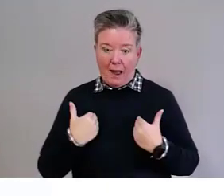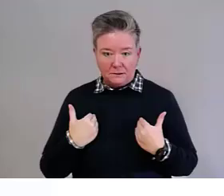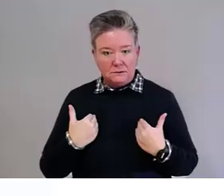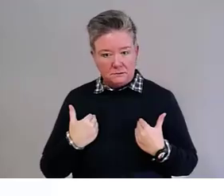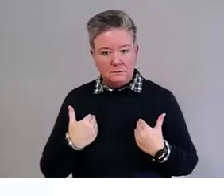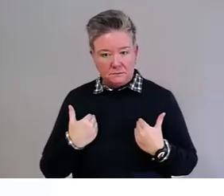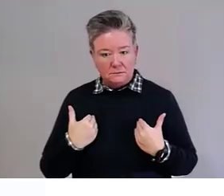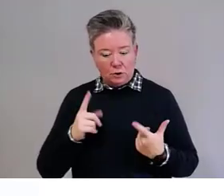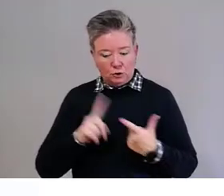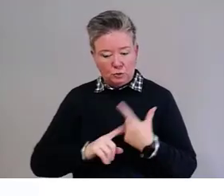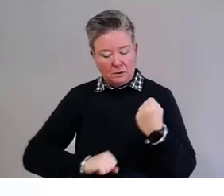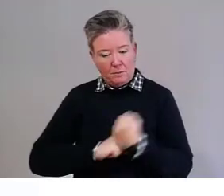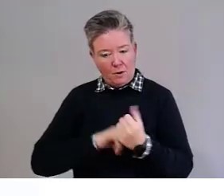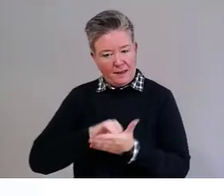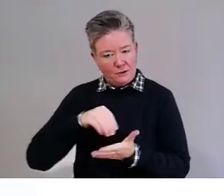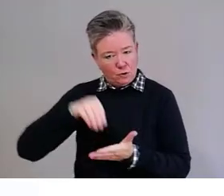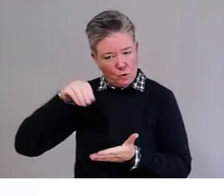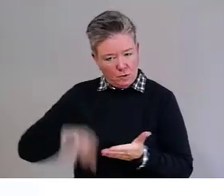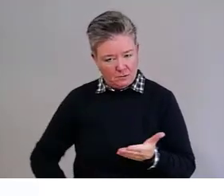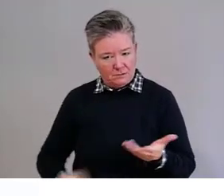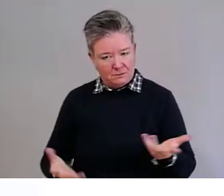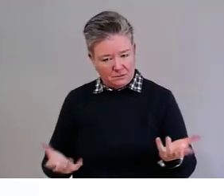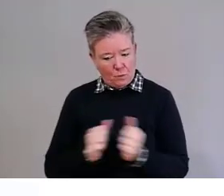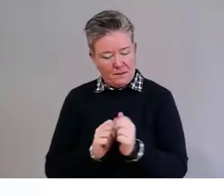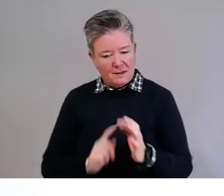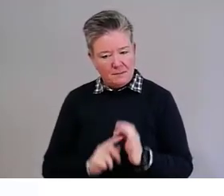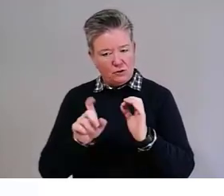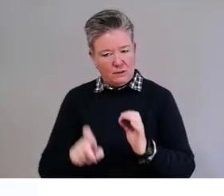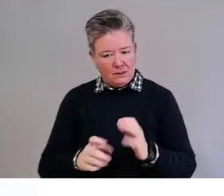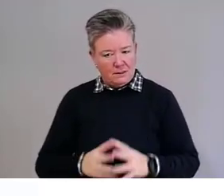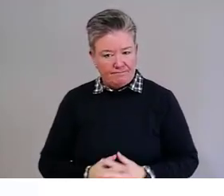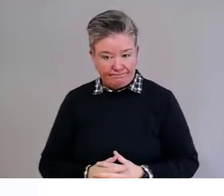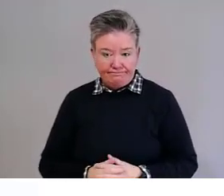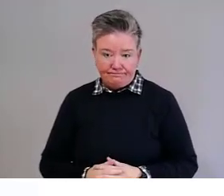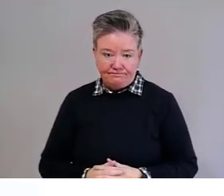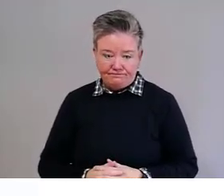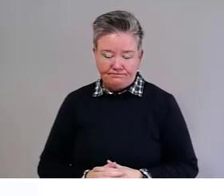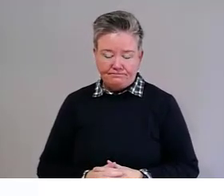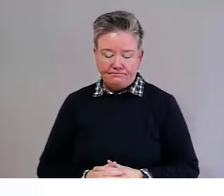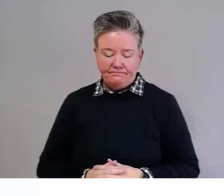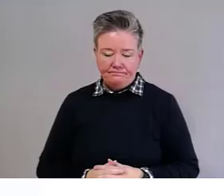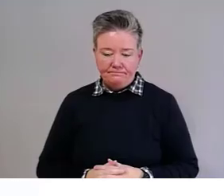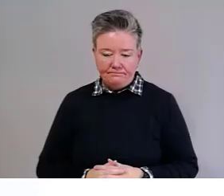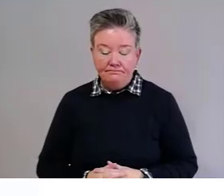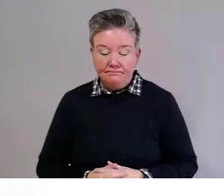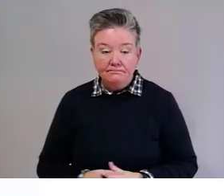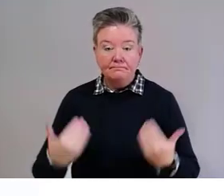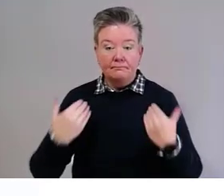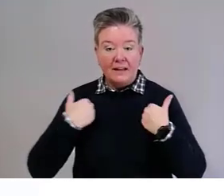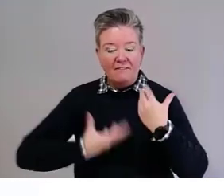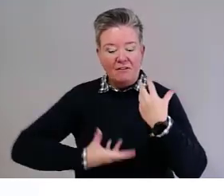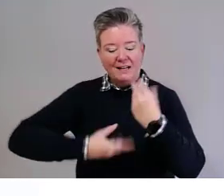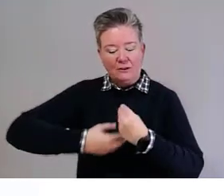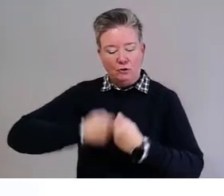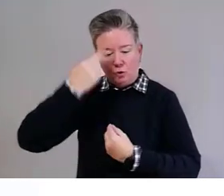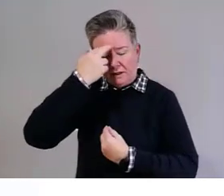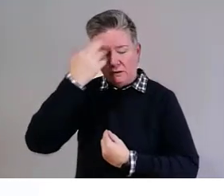in order to support a student with special needs. There are additional reasons why report writing matters,